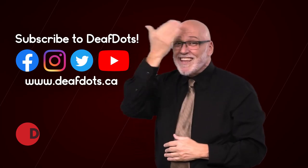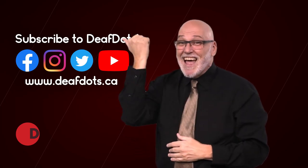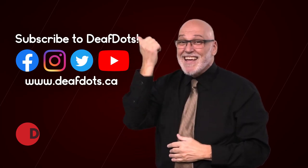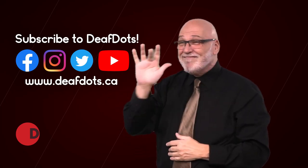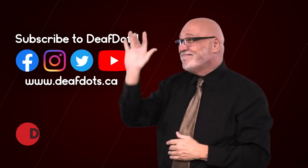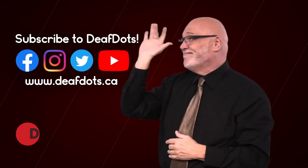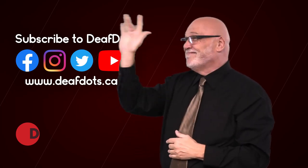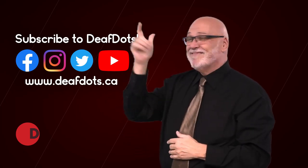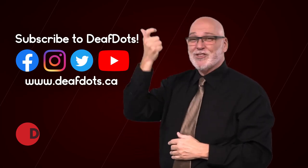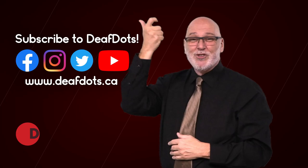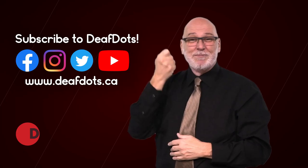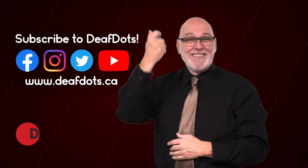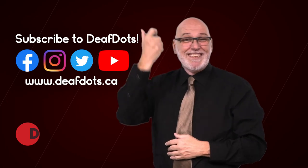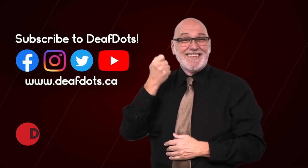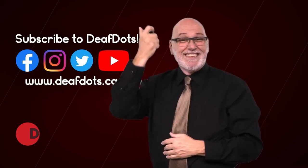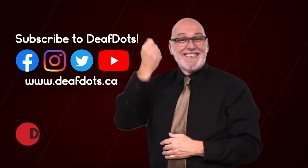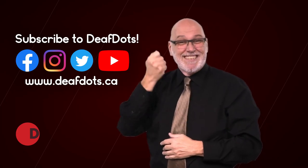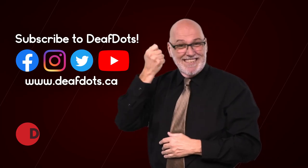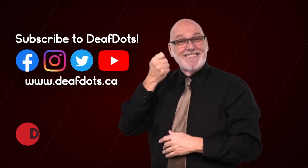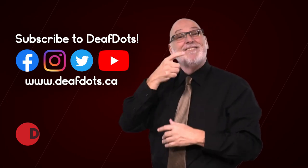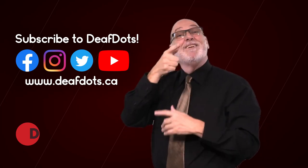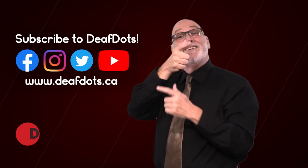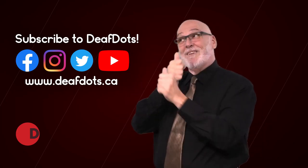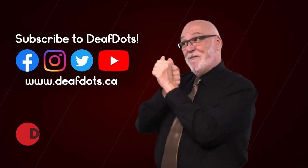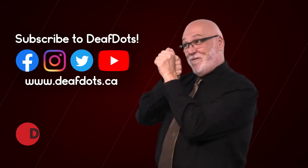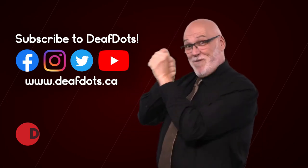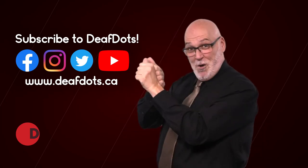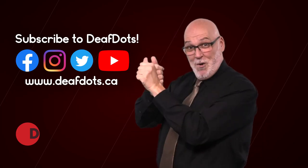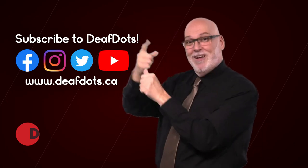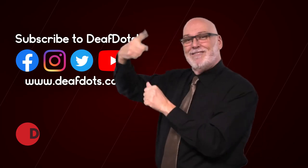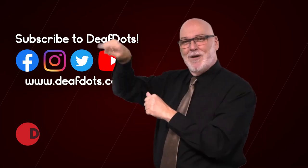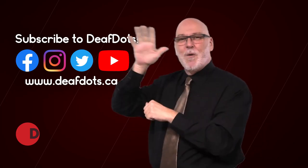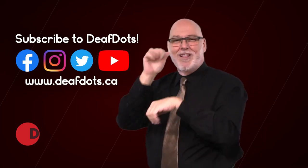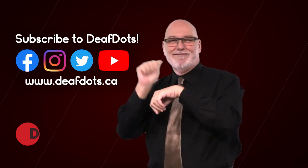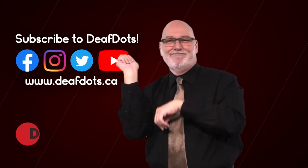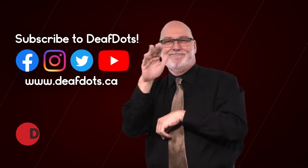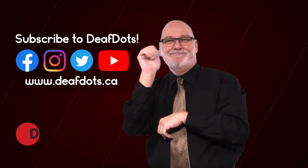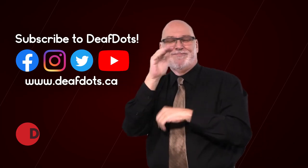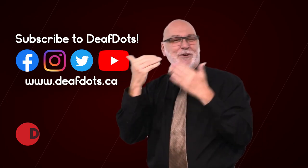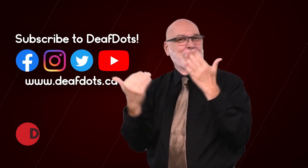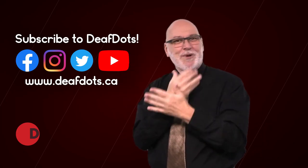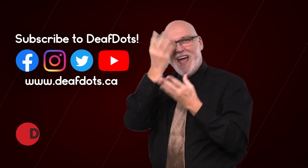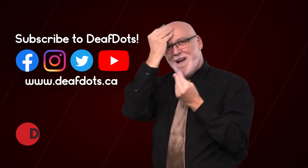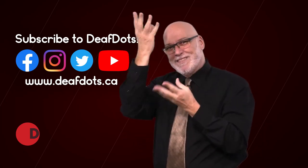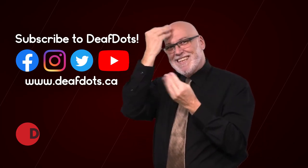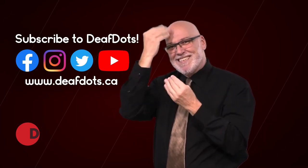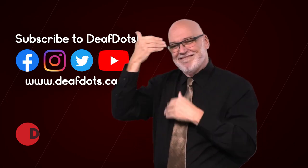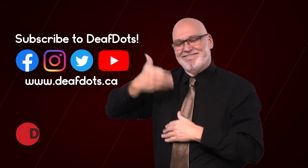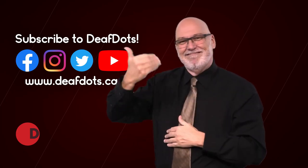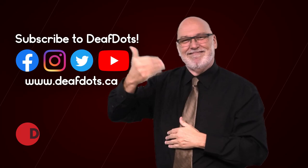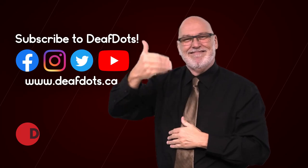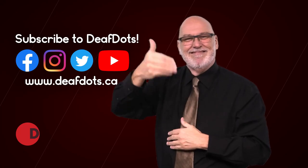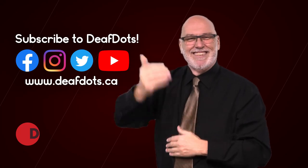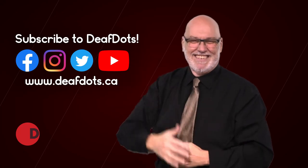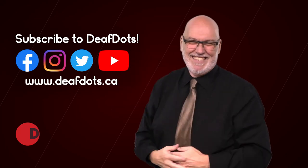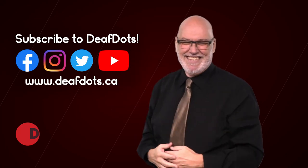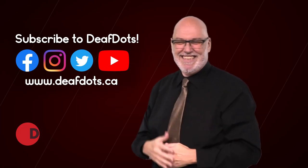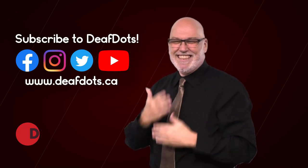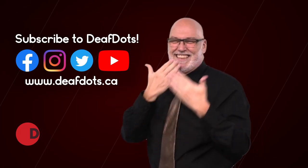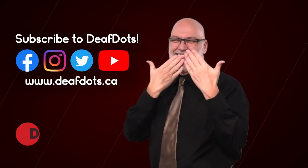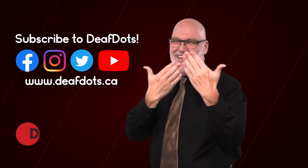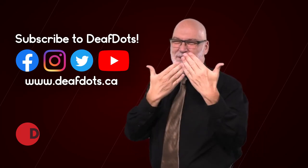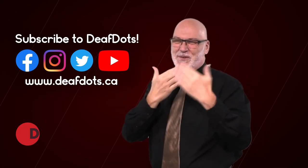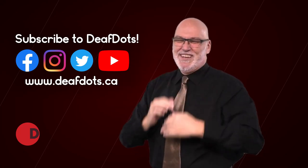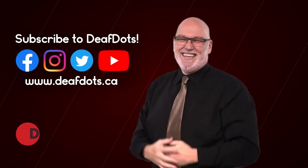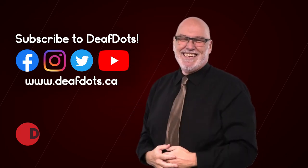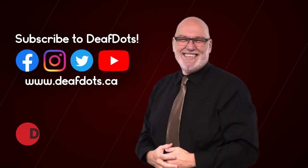Don't forget to subscribe, like, and follow DeafDots to get new video updates!